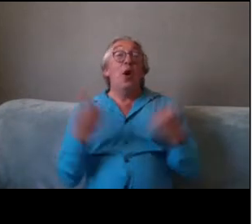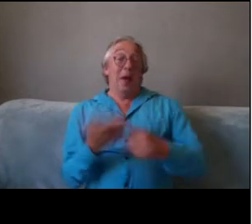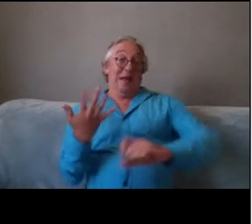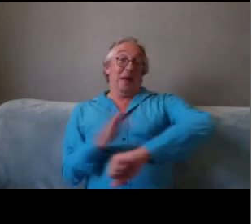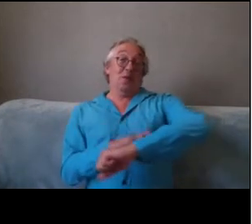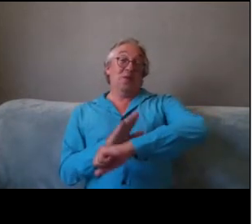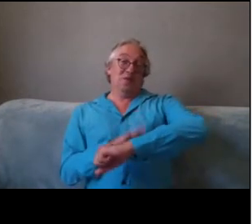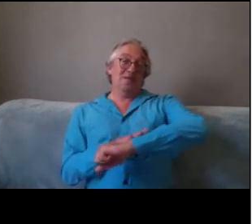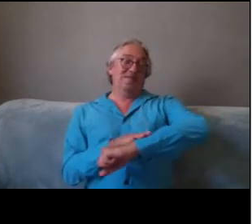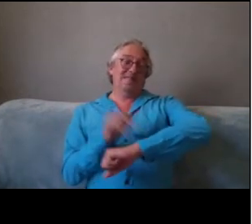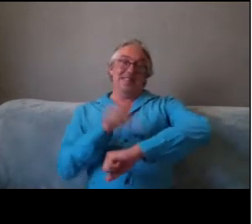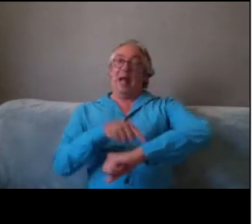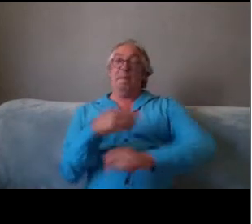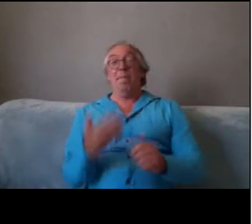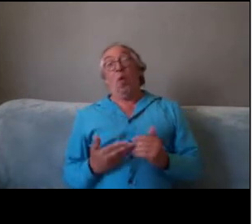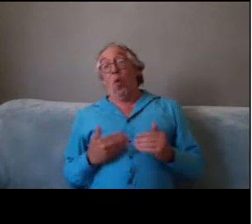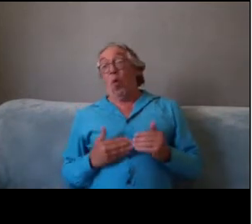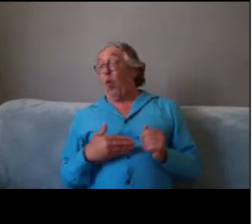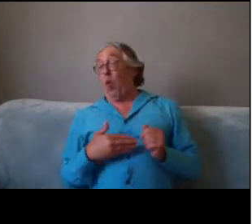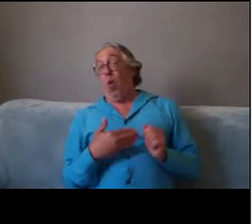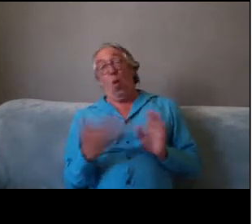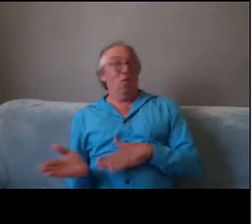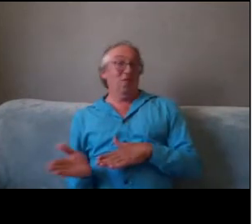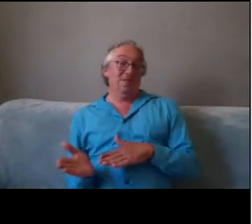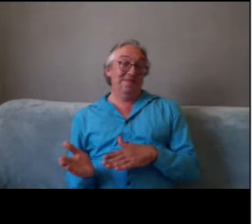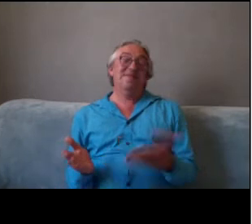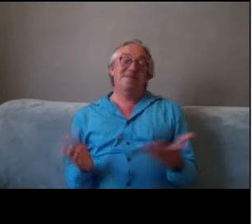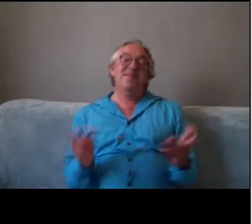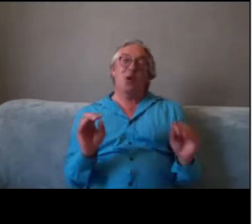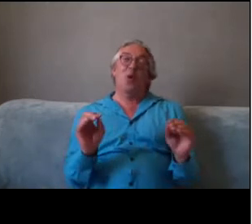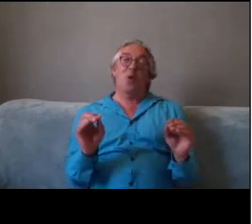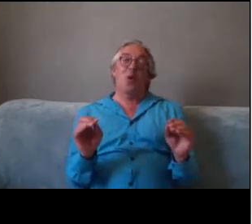with the European Commission, EDF is part in many stakeholder groups.